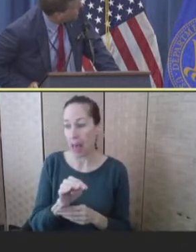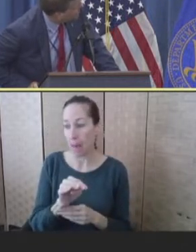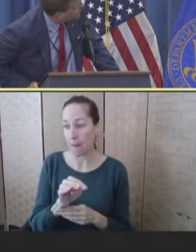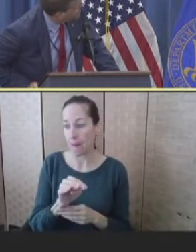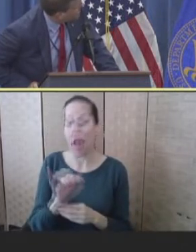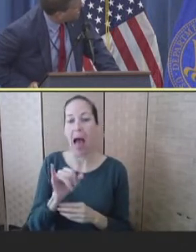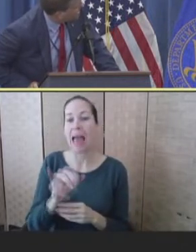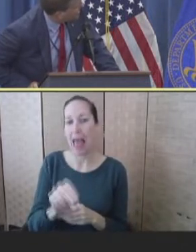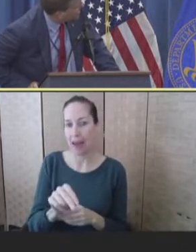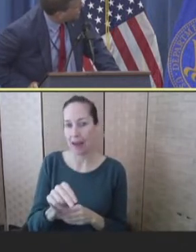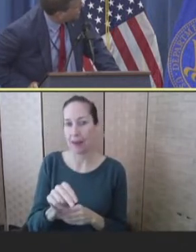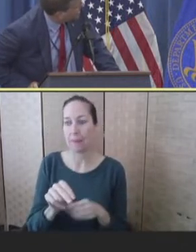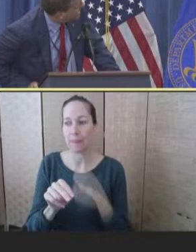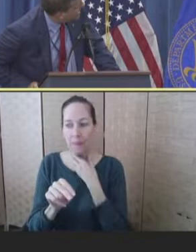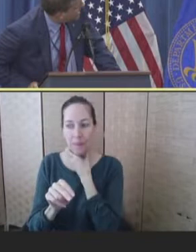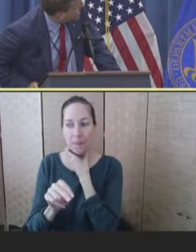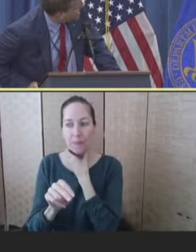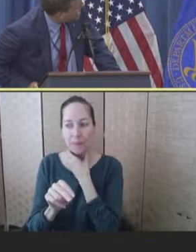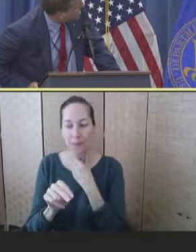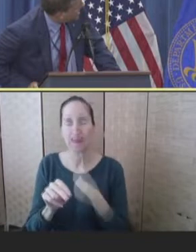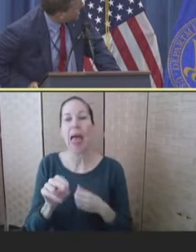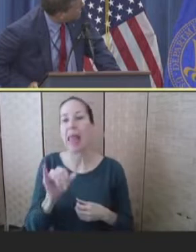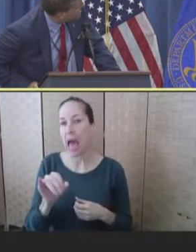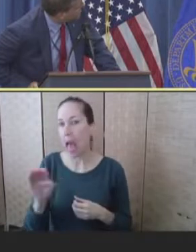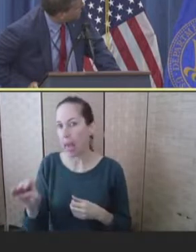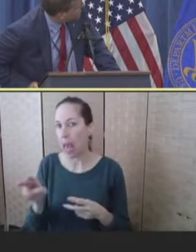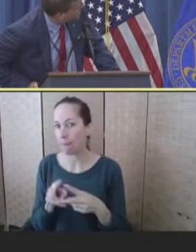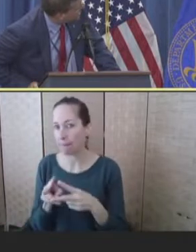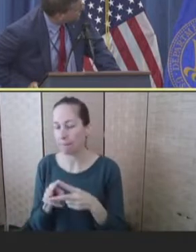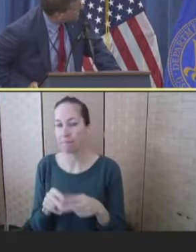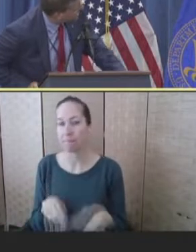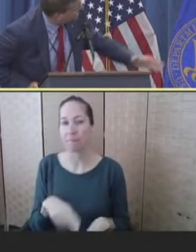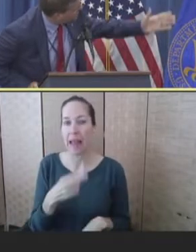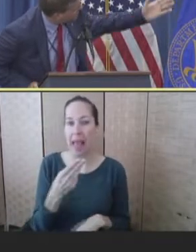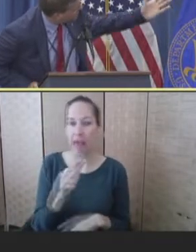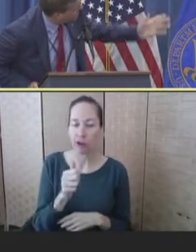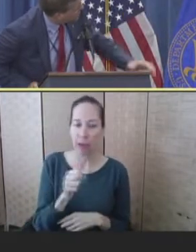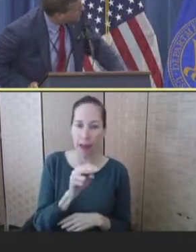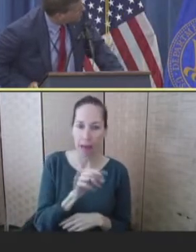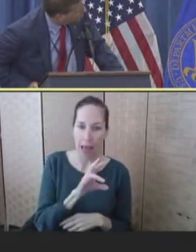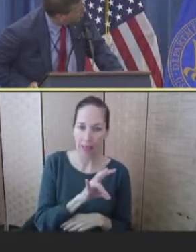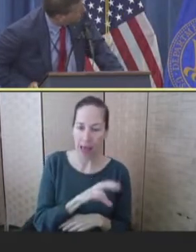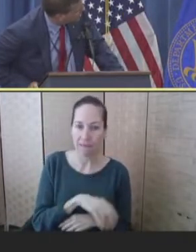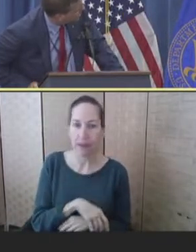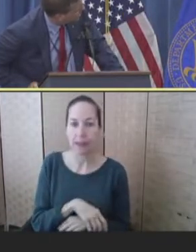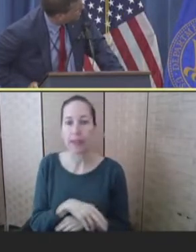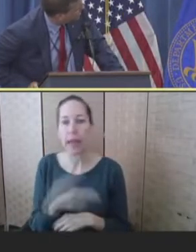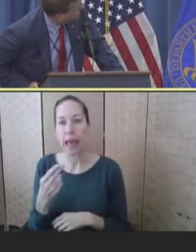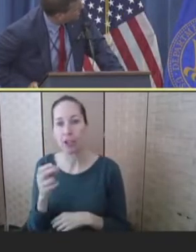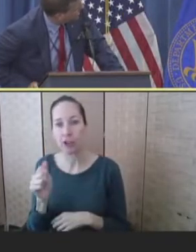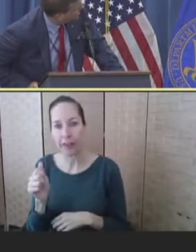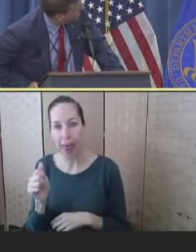If you look down at the age 10 and seven or the age six and one, for example, those don't match anything in the vaccine.